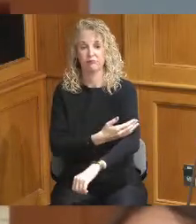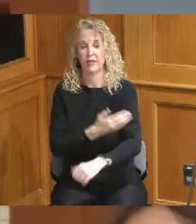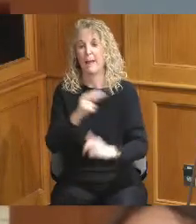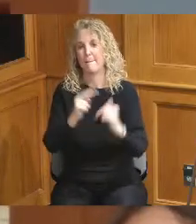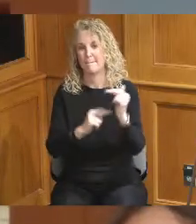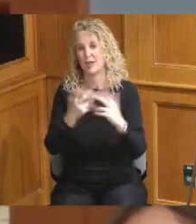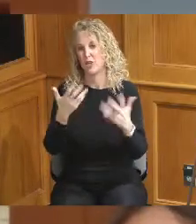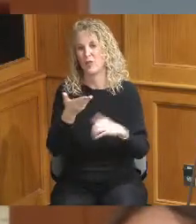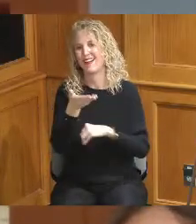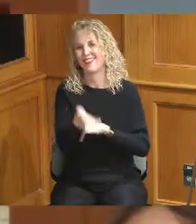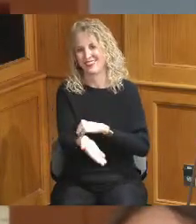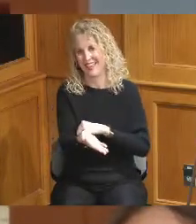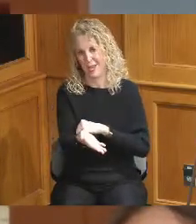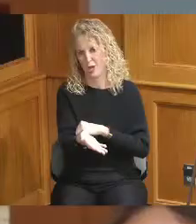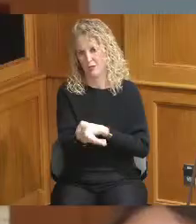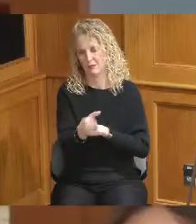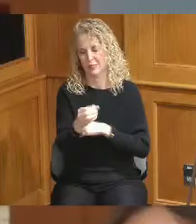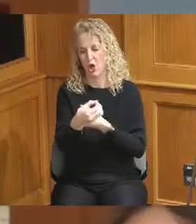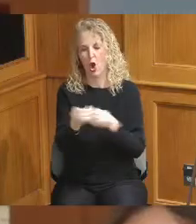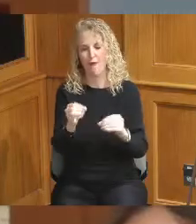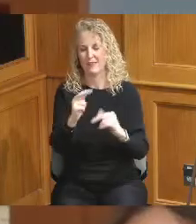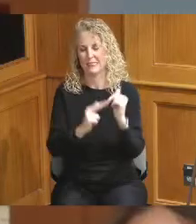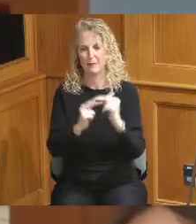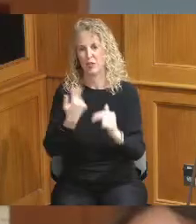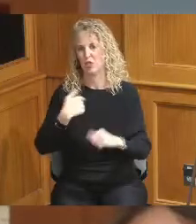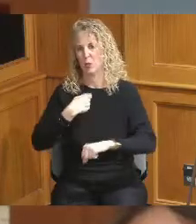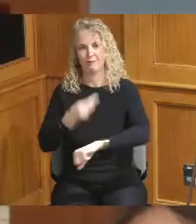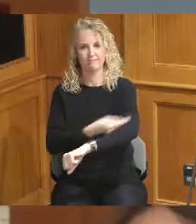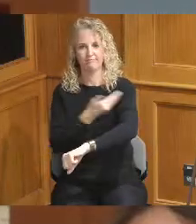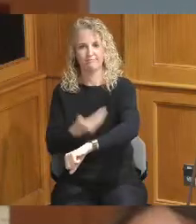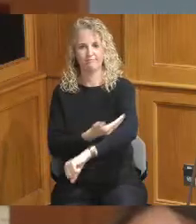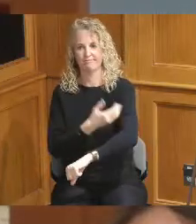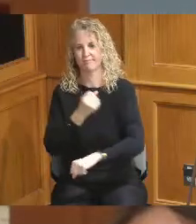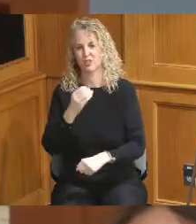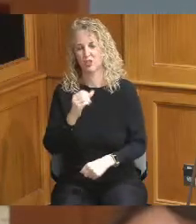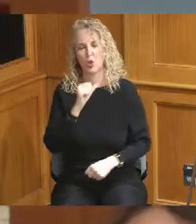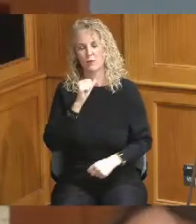office complex that was already established and we were just rehabbing the the the guts of it if you